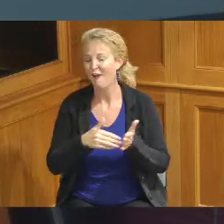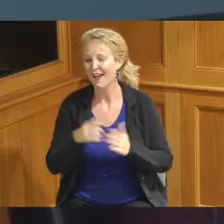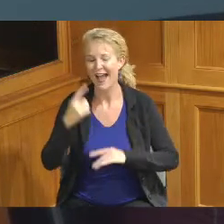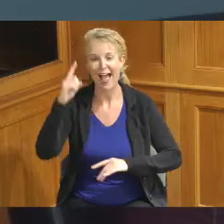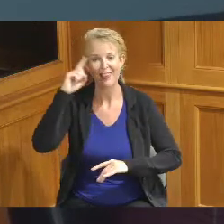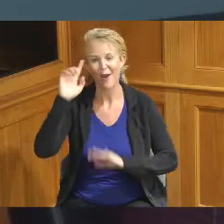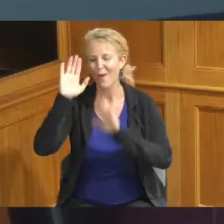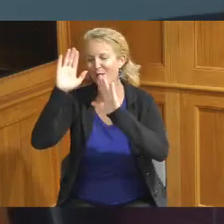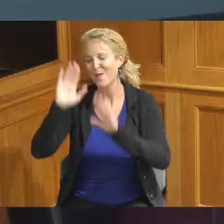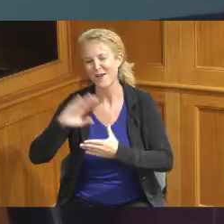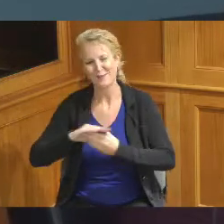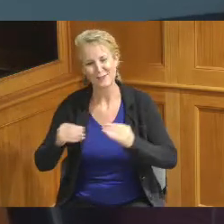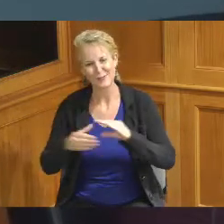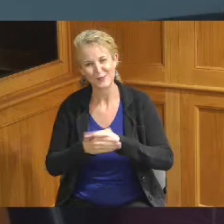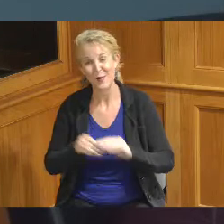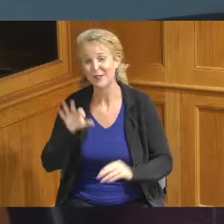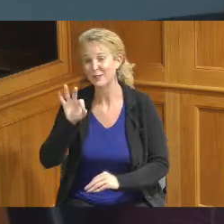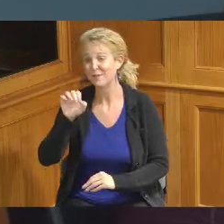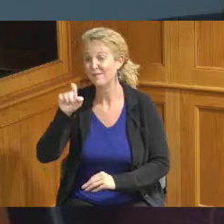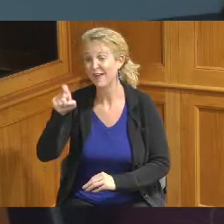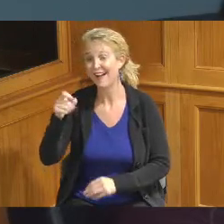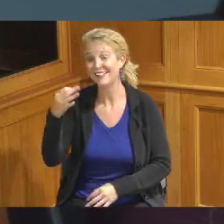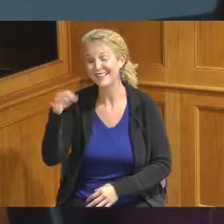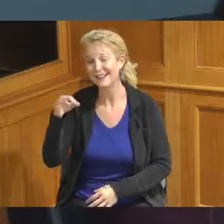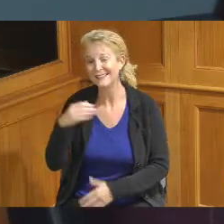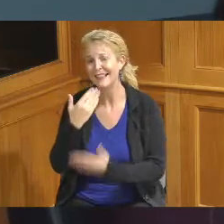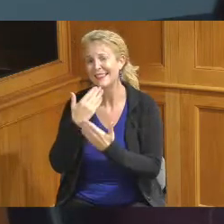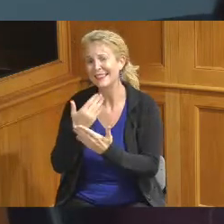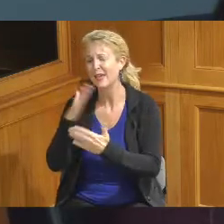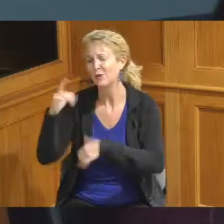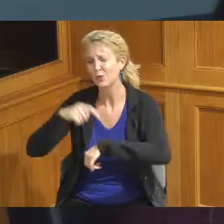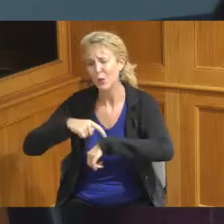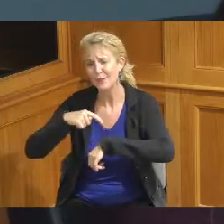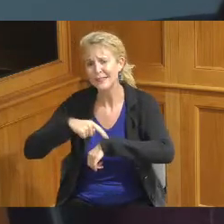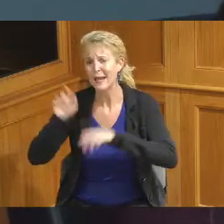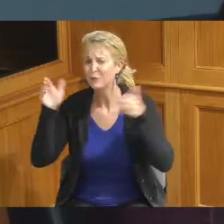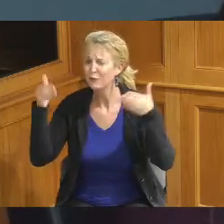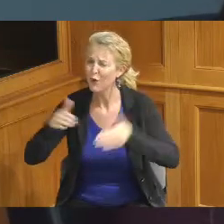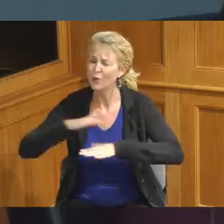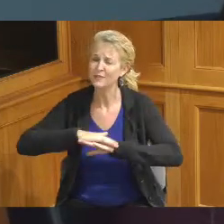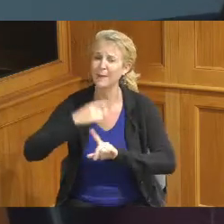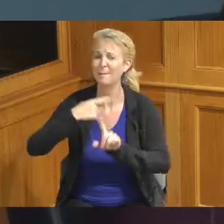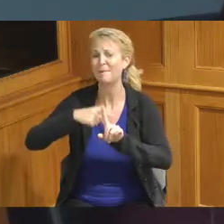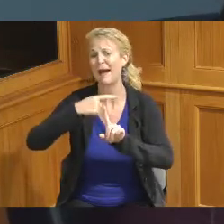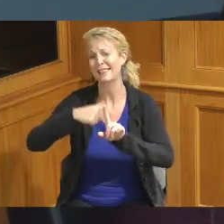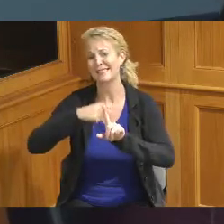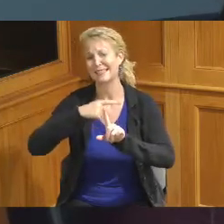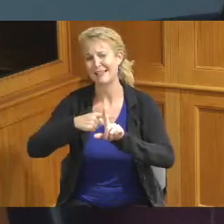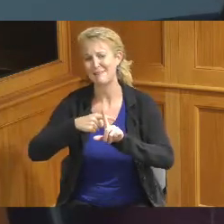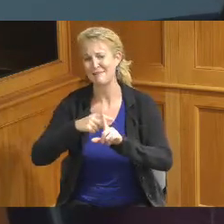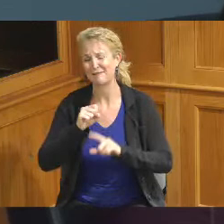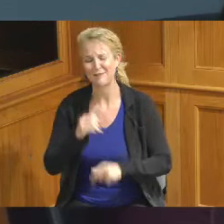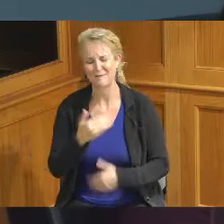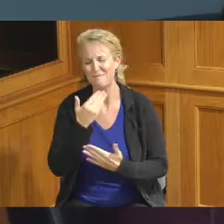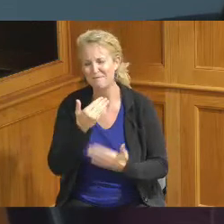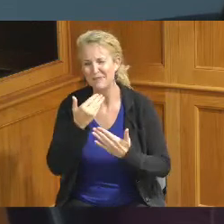thank Fox 19 for taking the time and adding in some of the recipients in that process so real